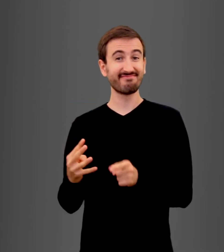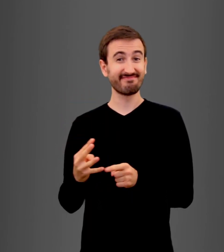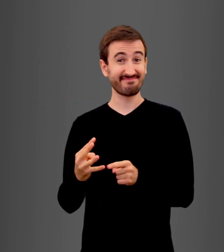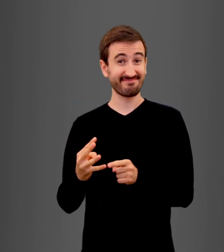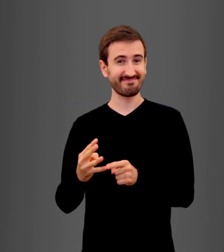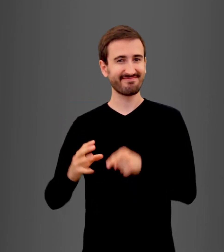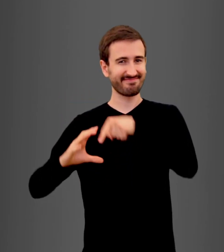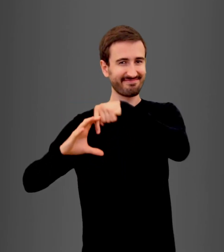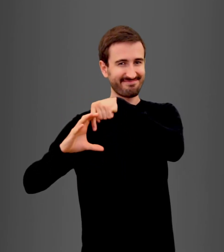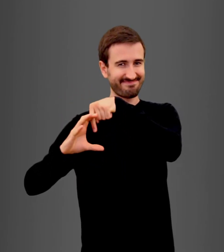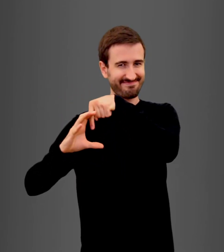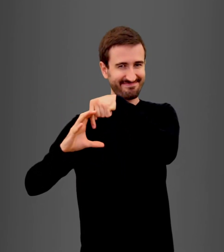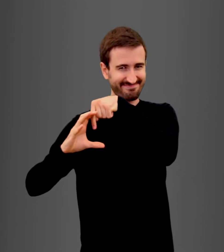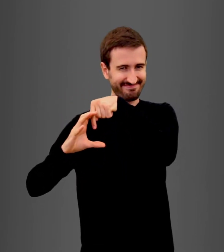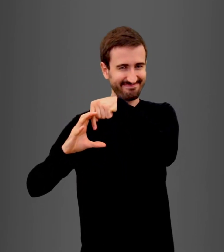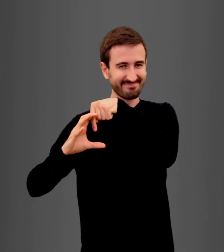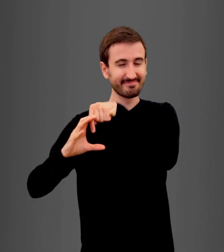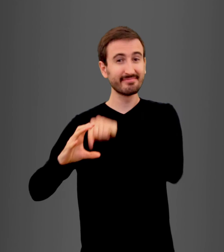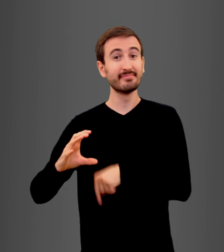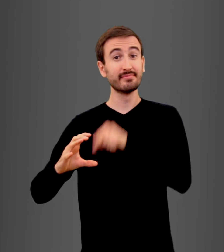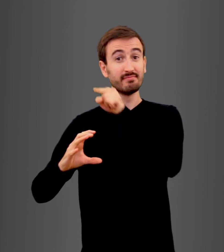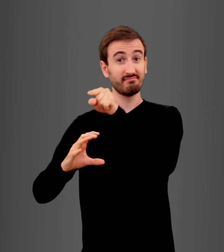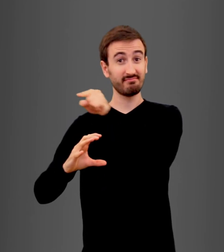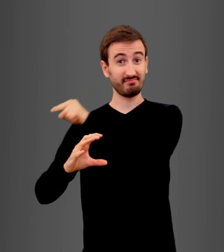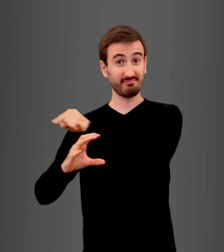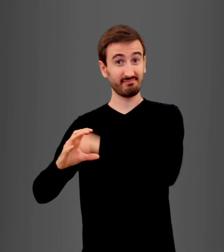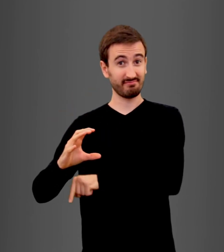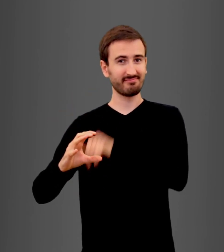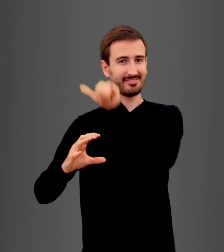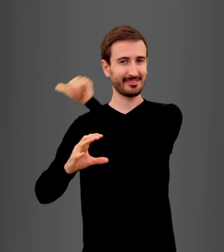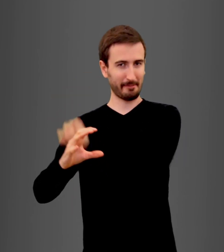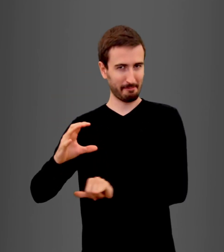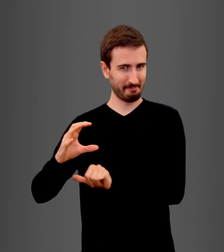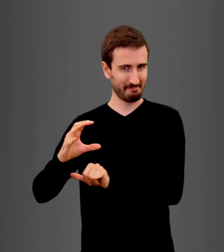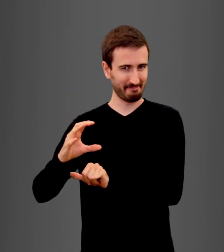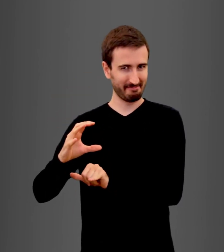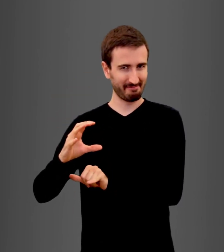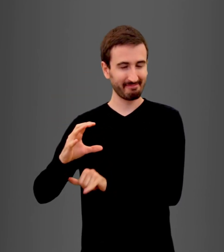The fourth electron ends up in the vacancy. The situation is the same for the other two carbon atoms adjacent to the vacancy.